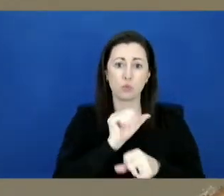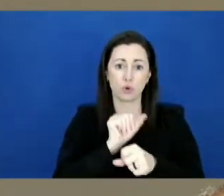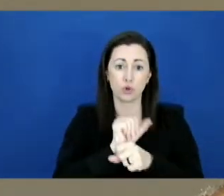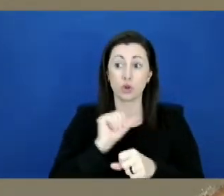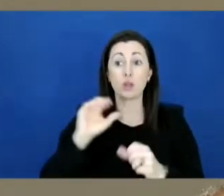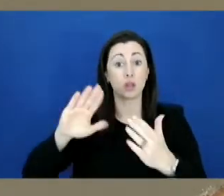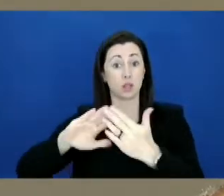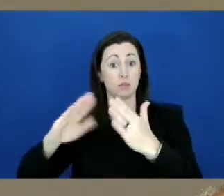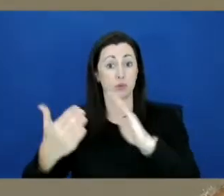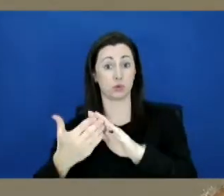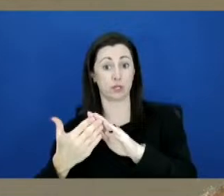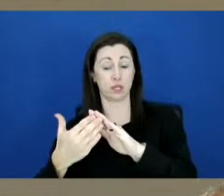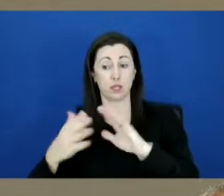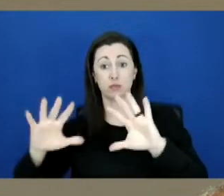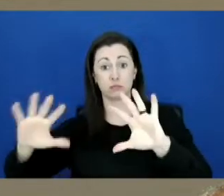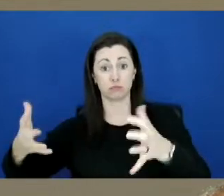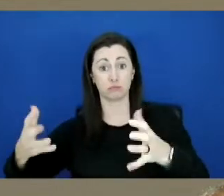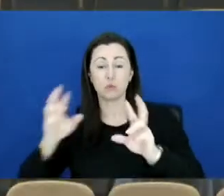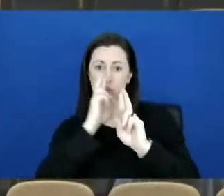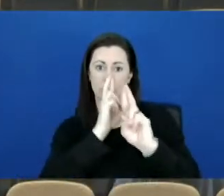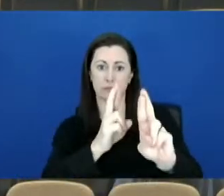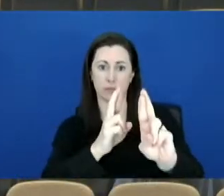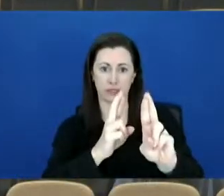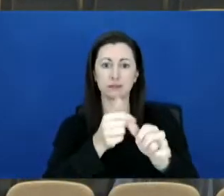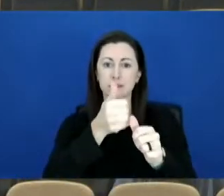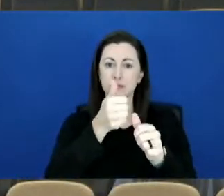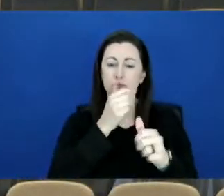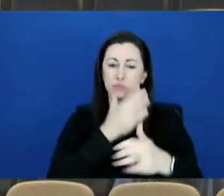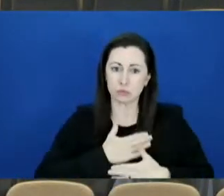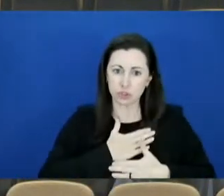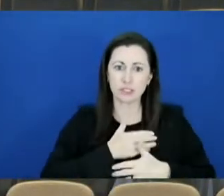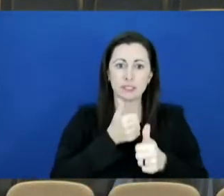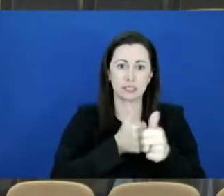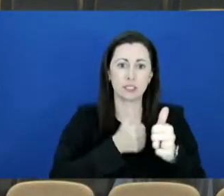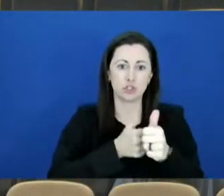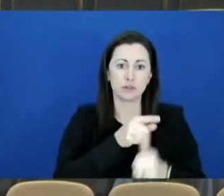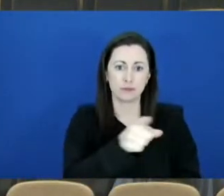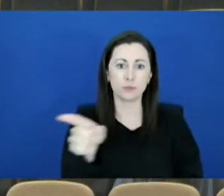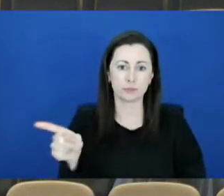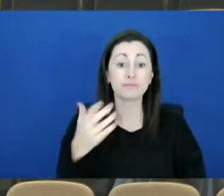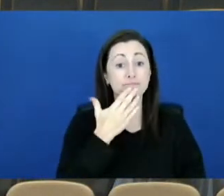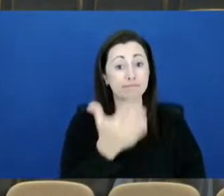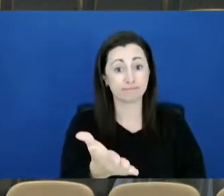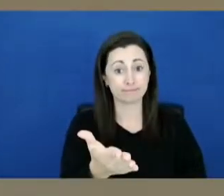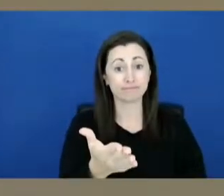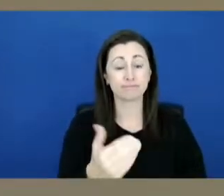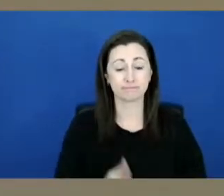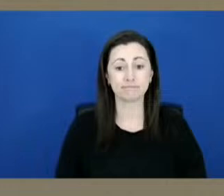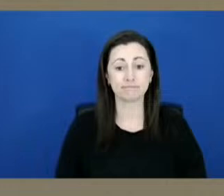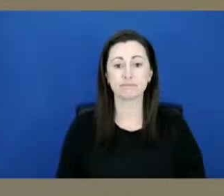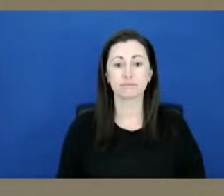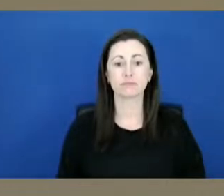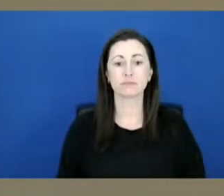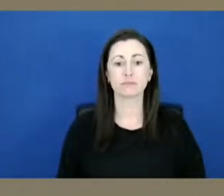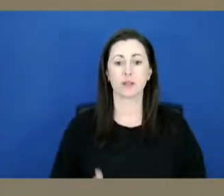BOARD SINCERELY APPRECIATES YOUR WORK AND THIS COMMUNITY RESPECTS